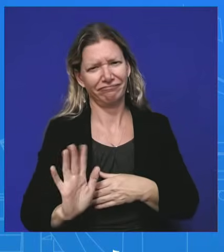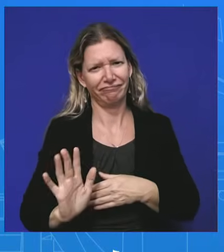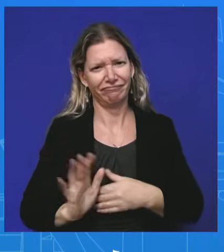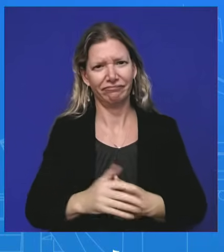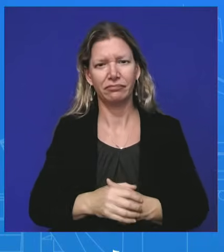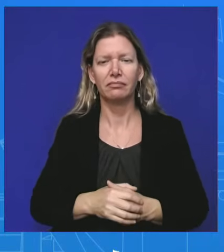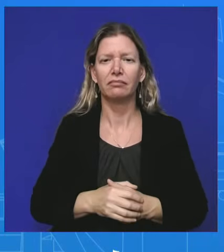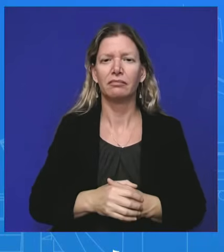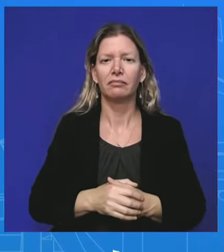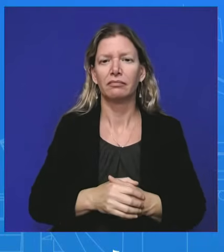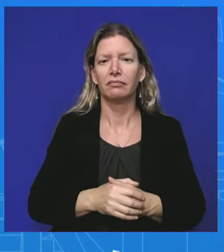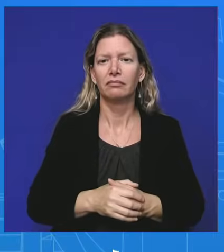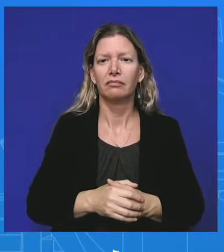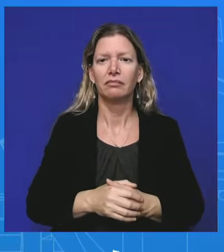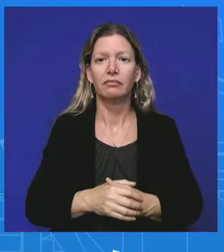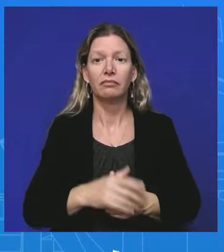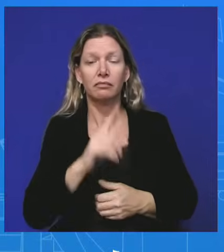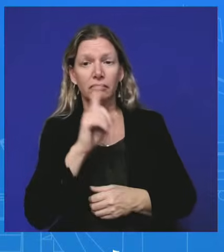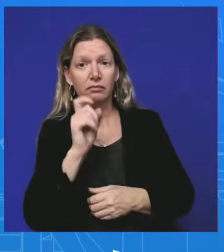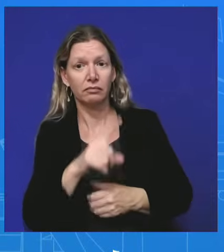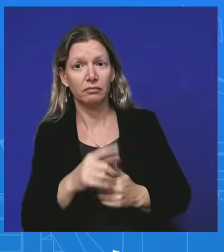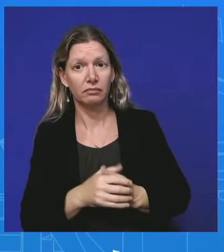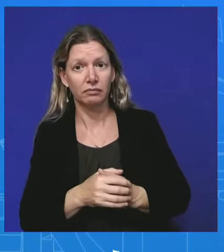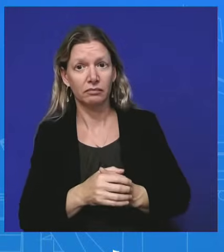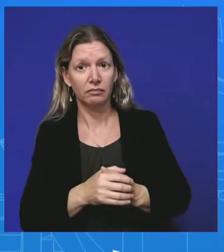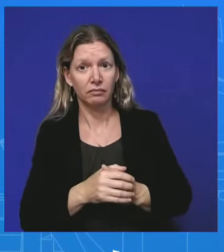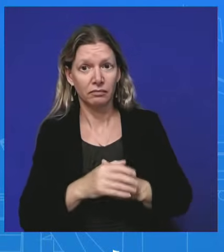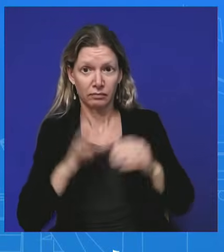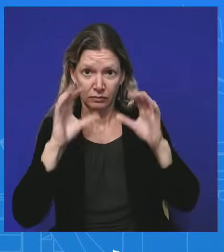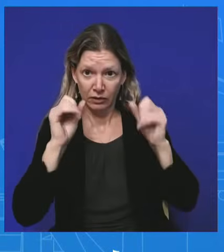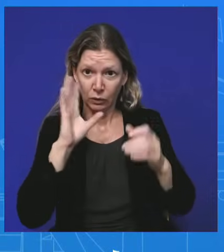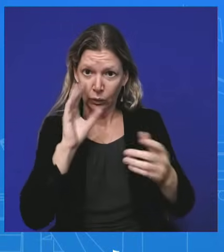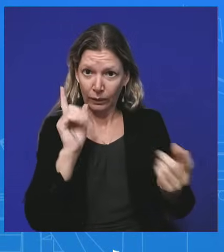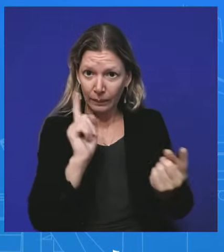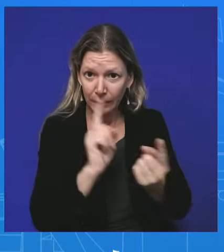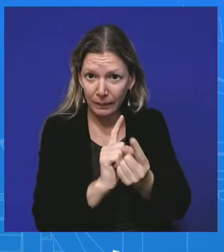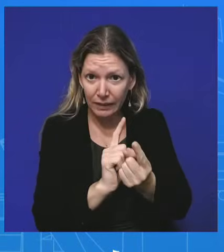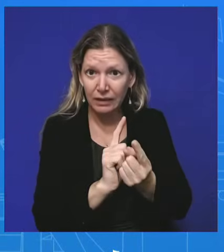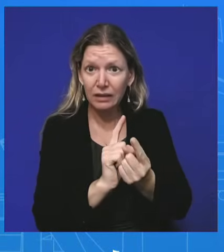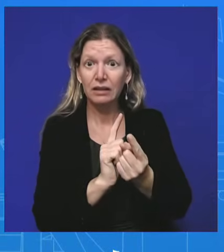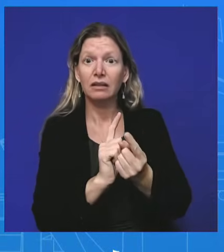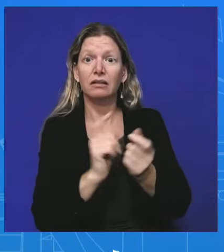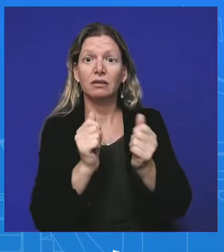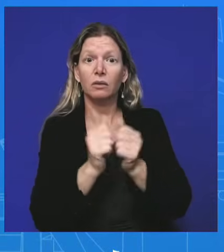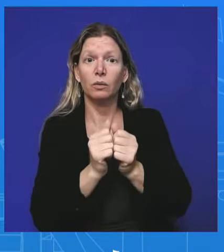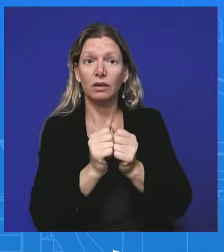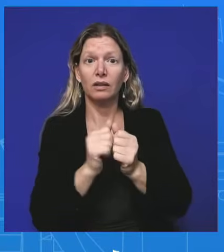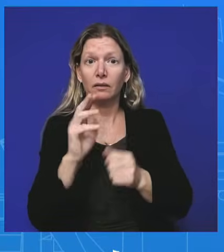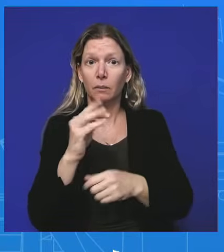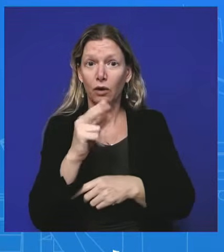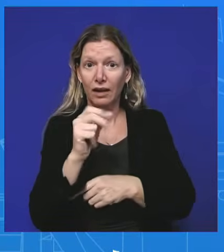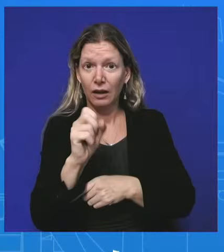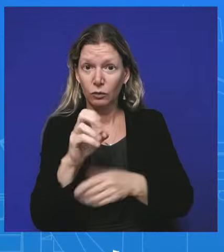with any of the Morehouse students while he's down there, in addition to giving the speech? Ms. Jean-Pierre: So, we'll have more to share as we get closer to Sunday.